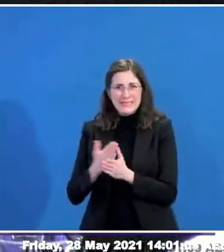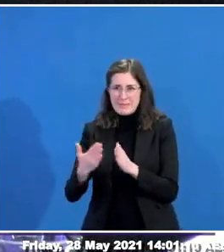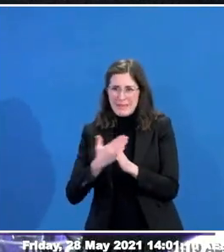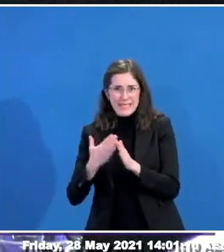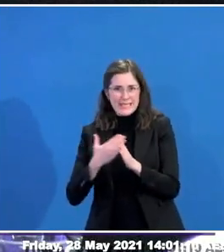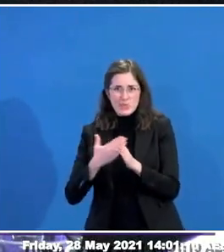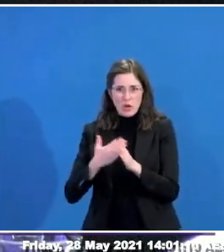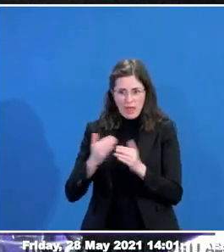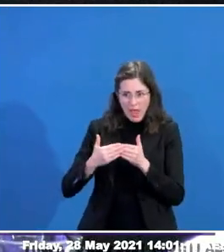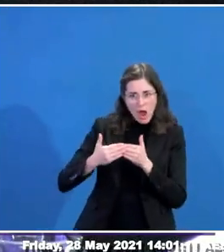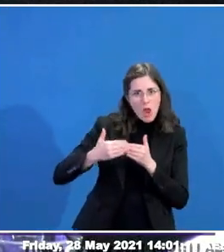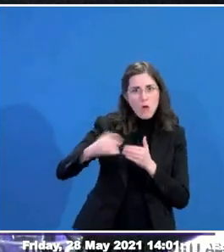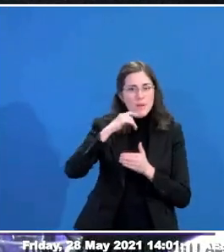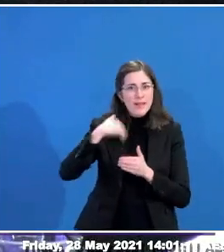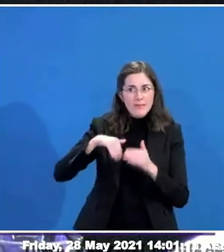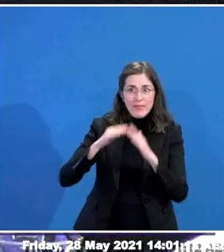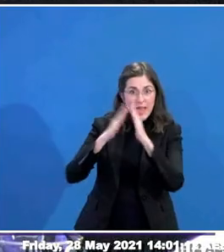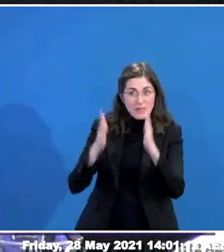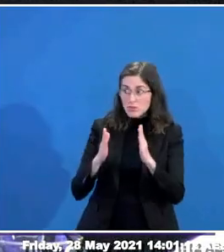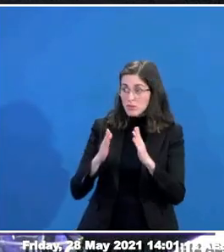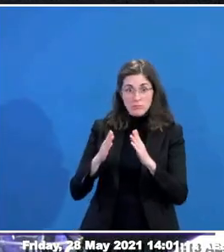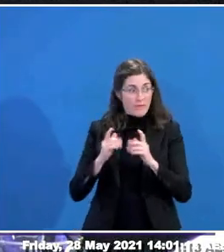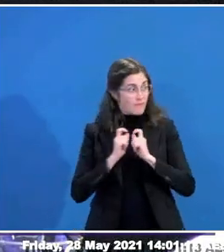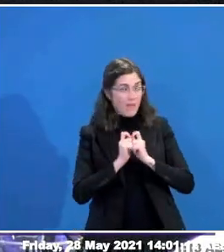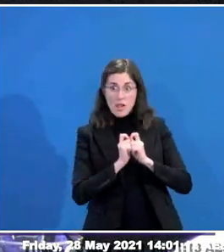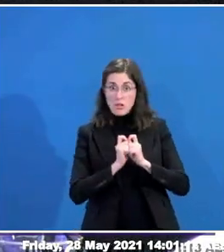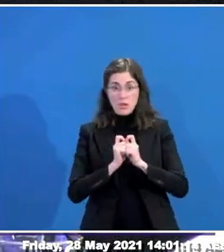agreements are and value for money propositions and those sorts of things.